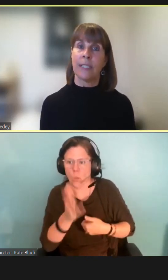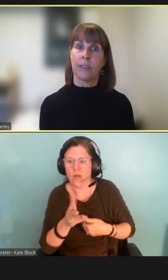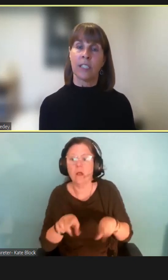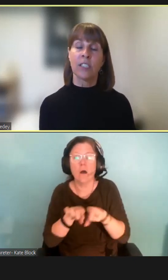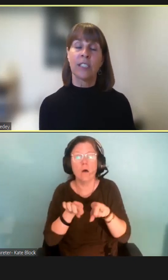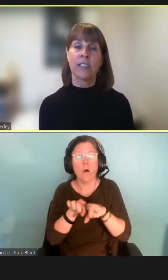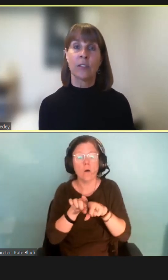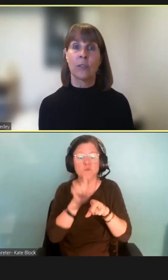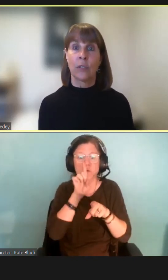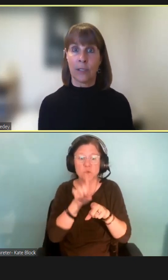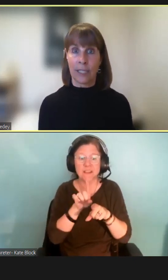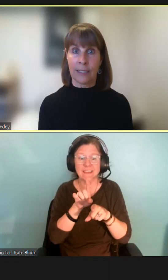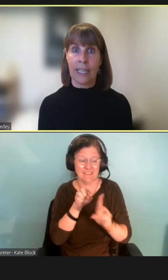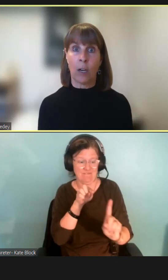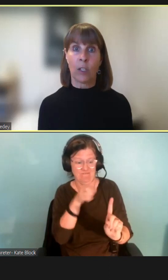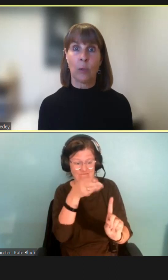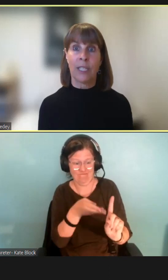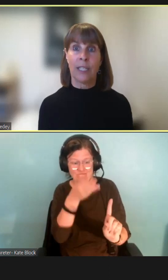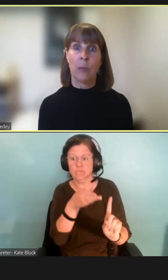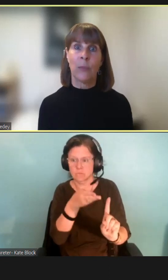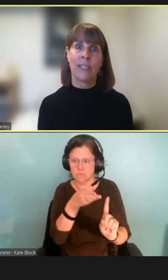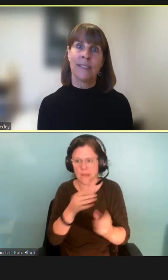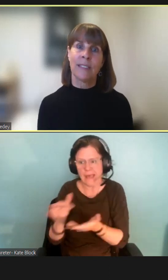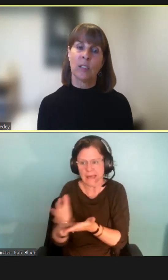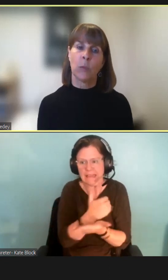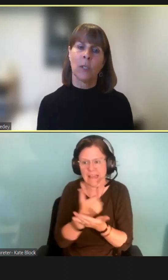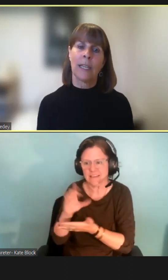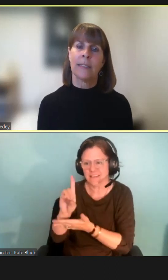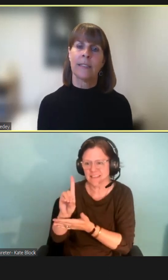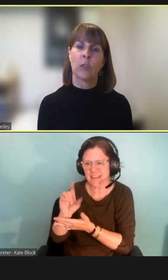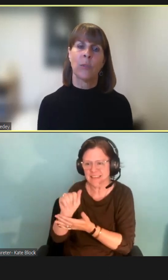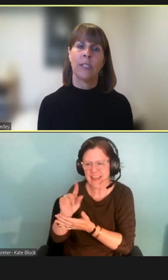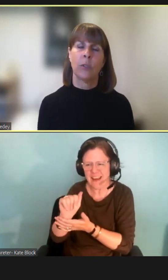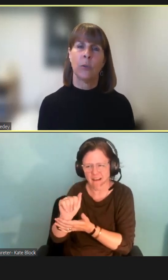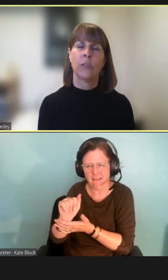interventionist collecting the outcome data because it's more likely to be used